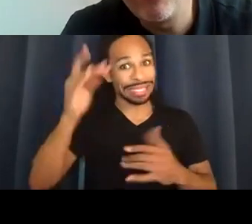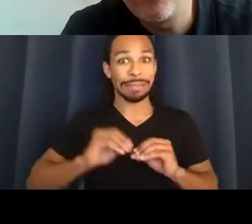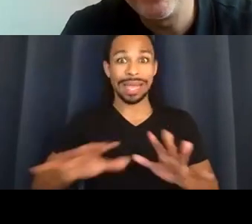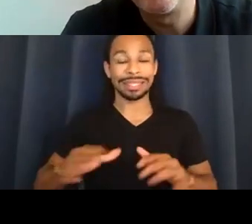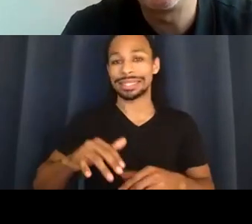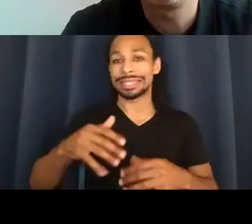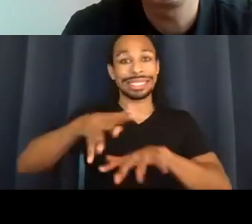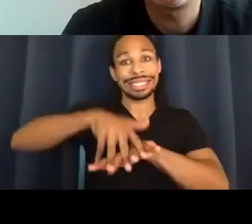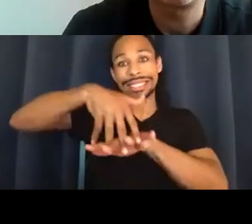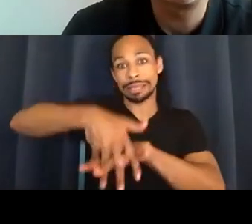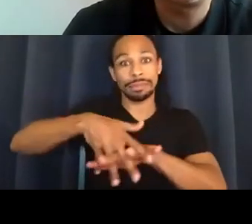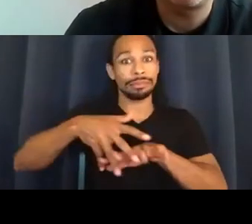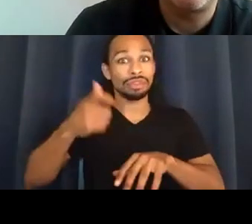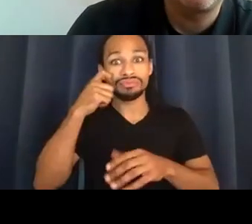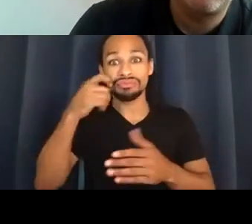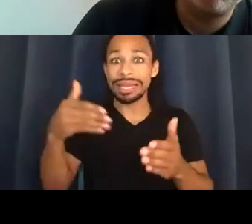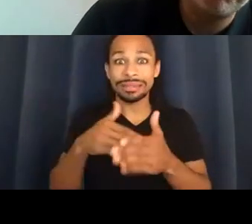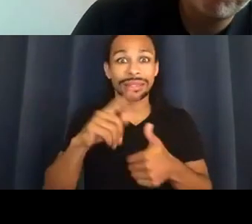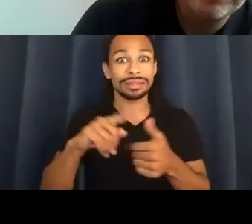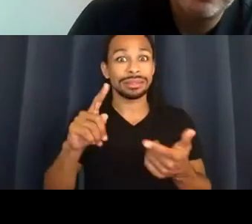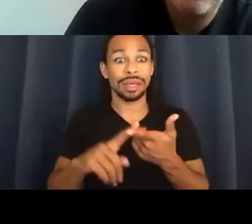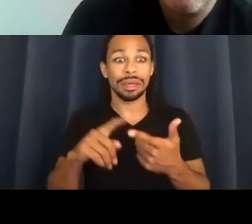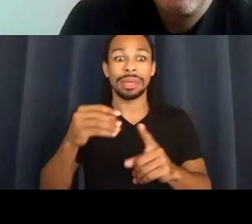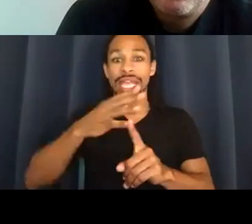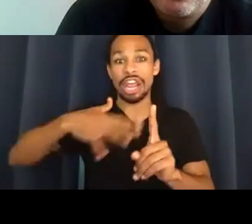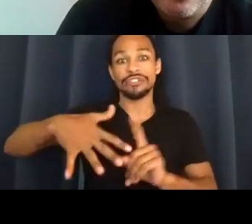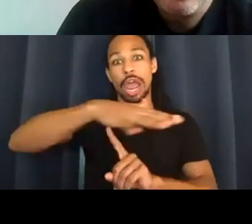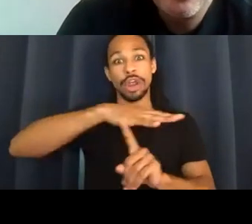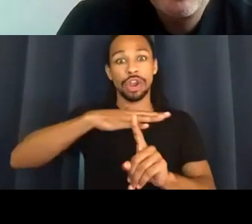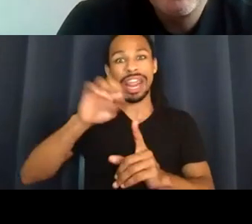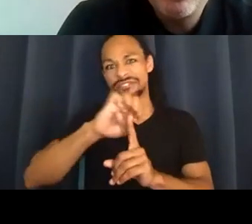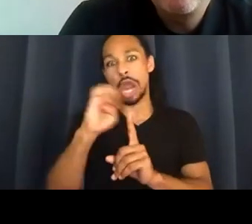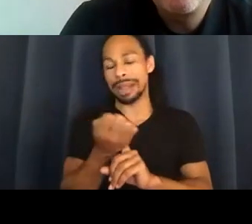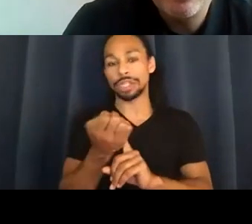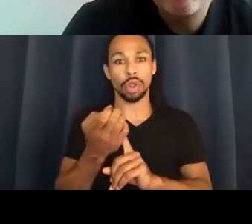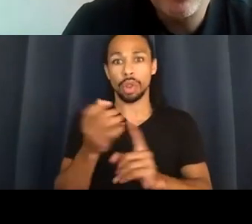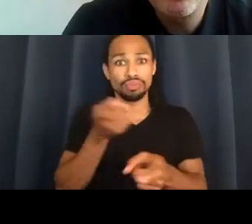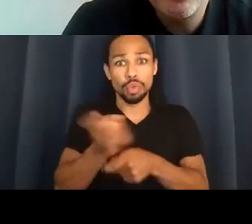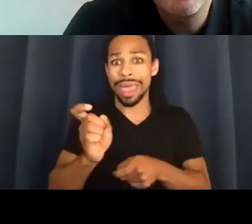18:13:47 ruin and that comes to a head, so it is not just about how we're contracting